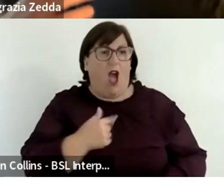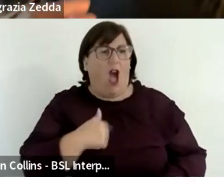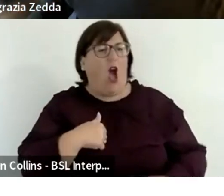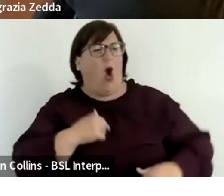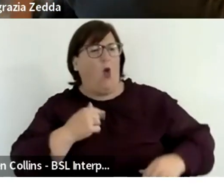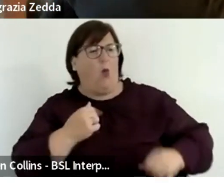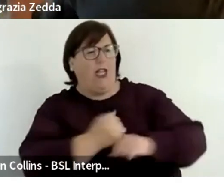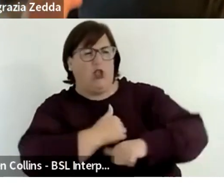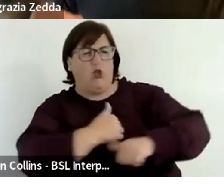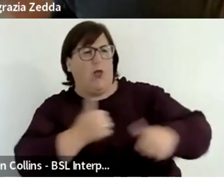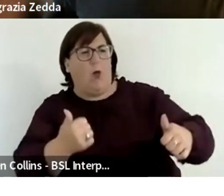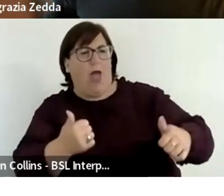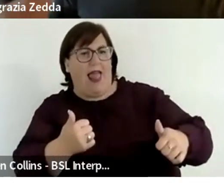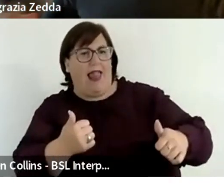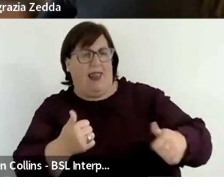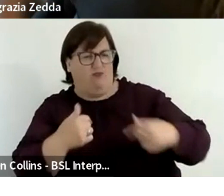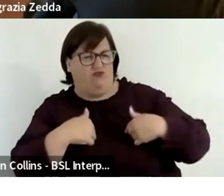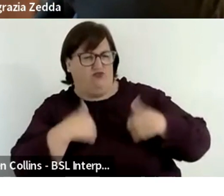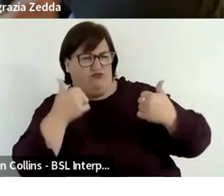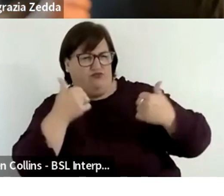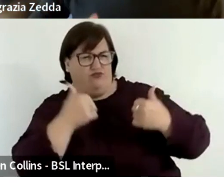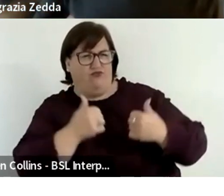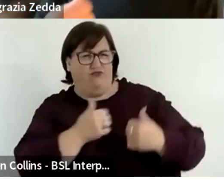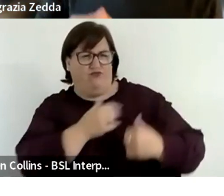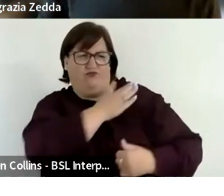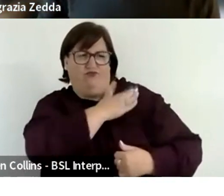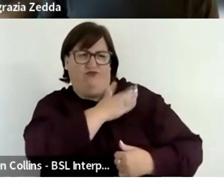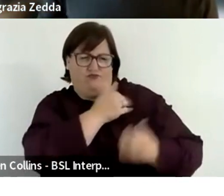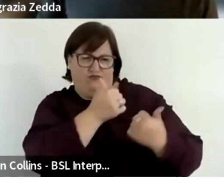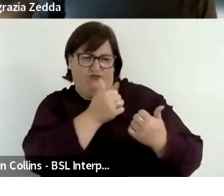with us to make sure that we actually do what we say we will do.